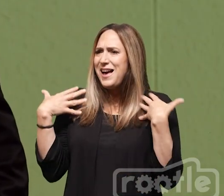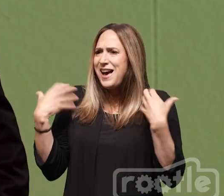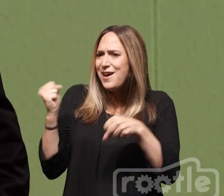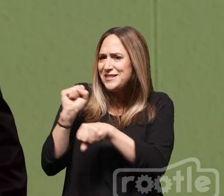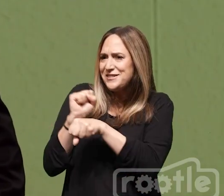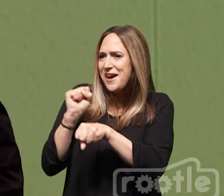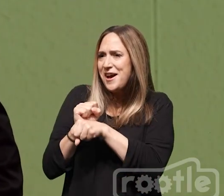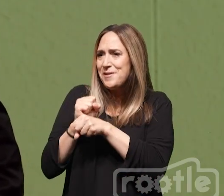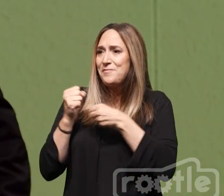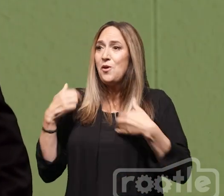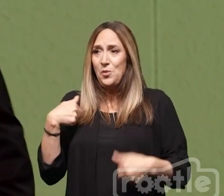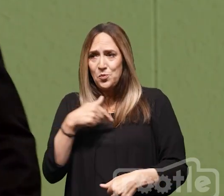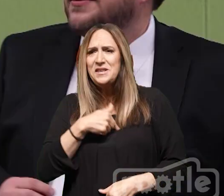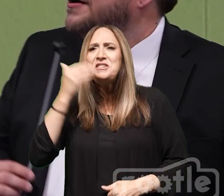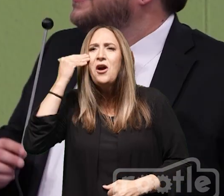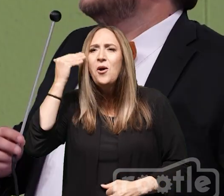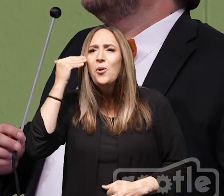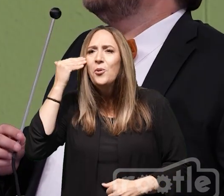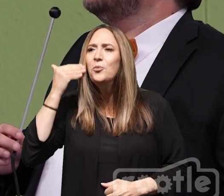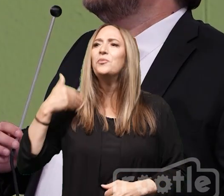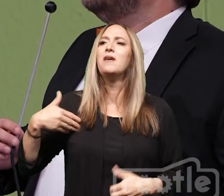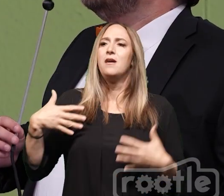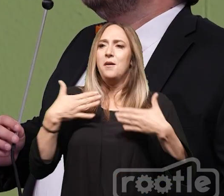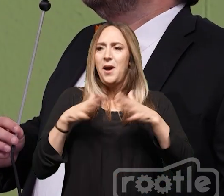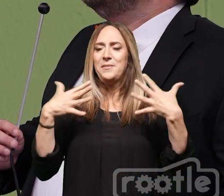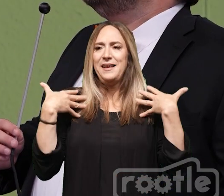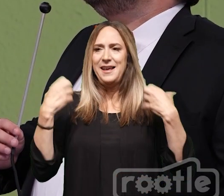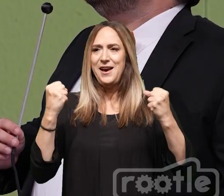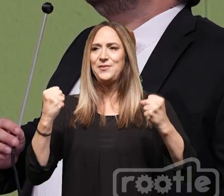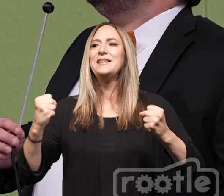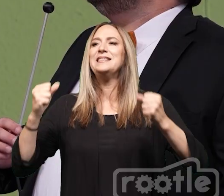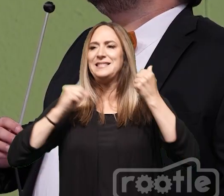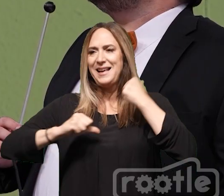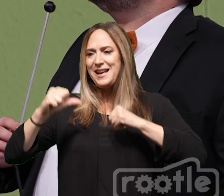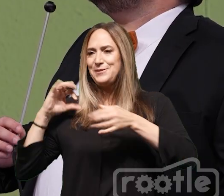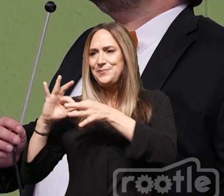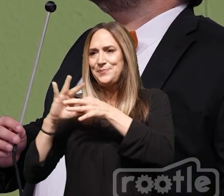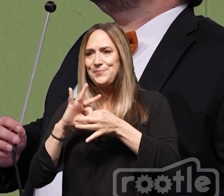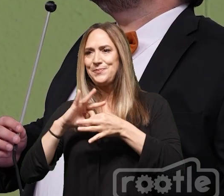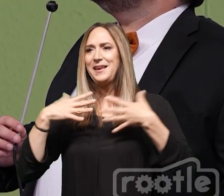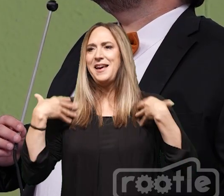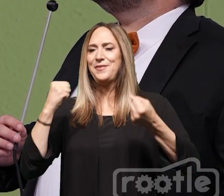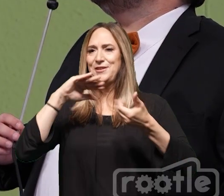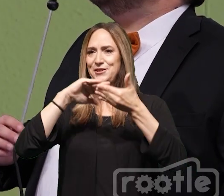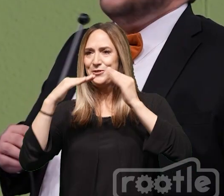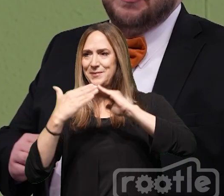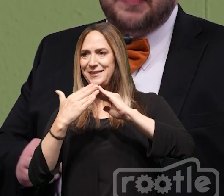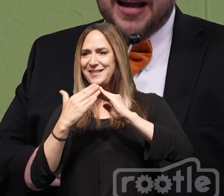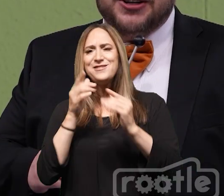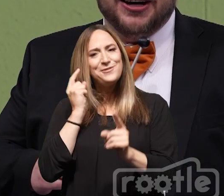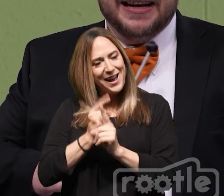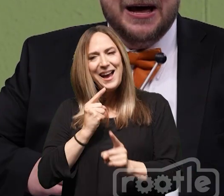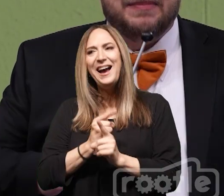And we all know that... [audience] Public health is the science of healthy communities! You betcha.